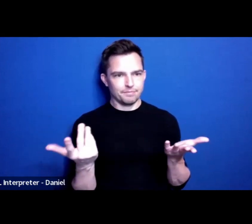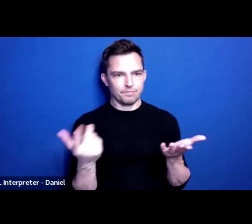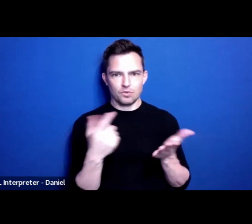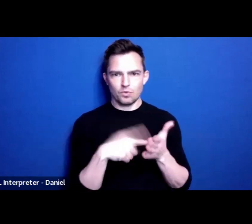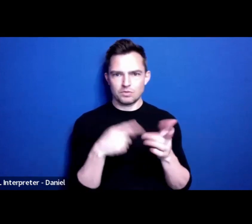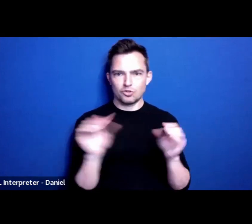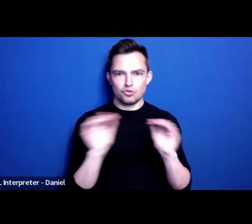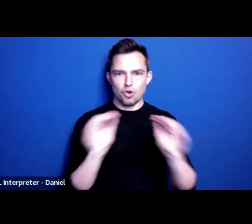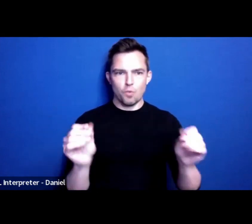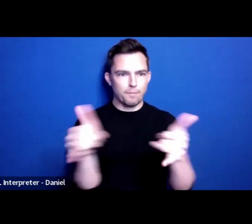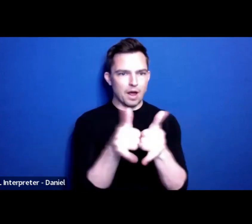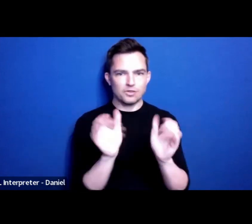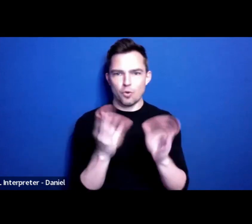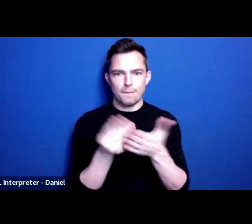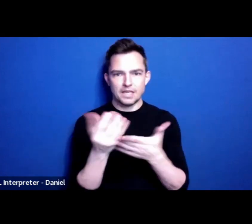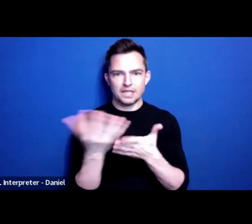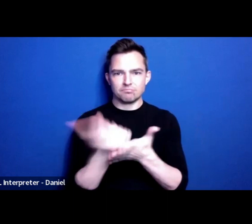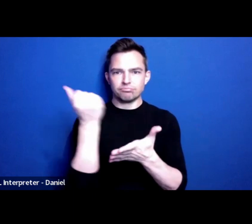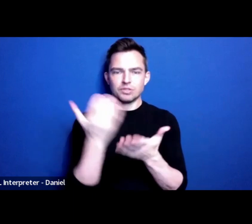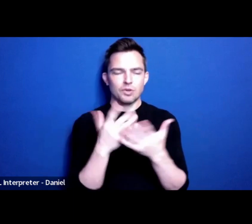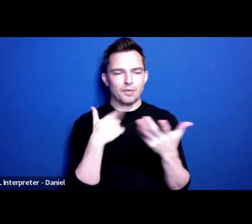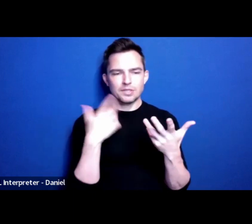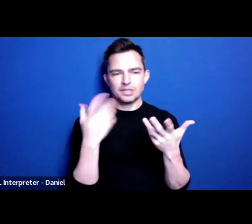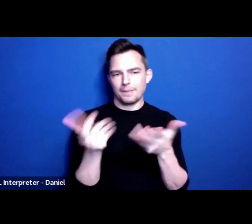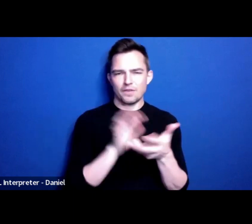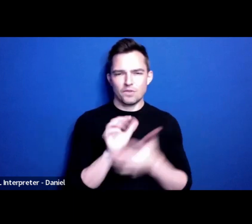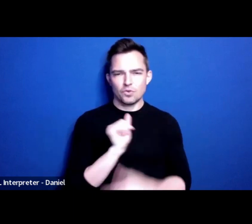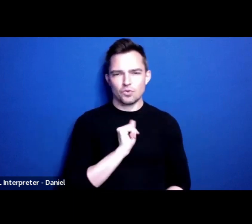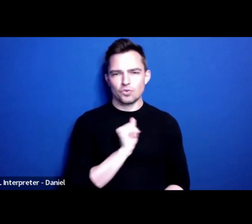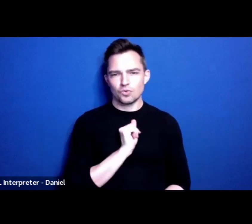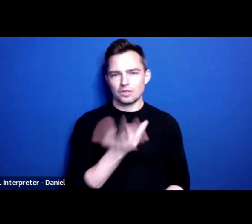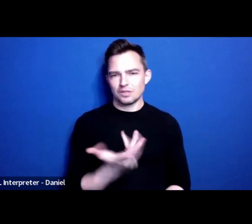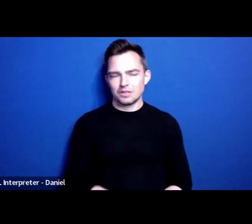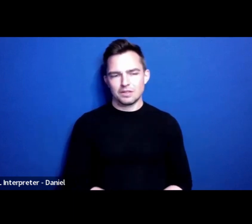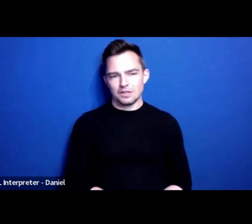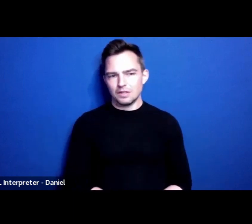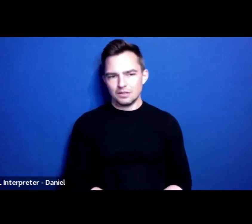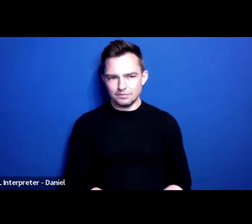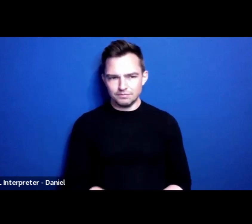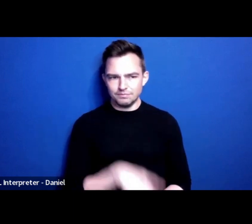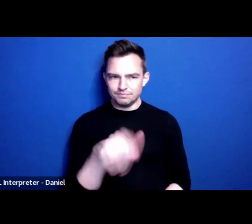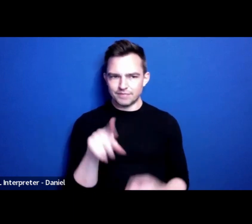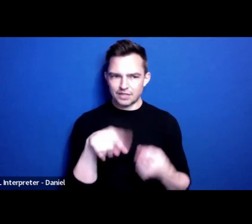there's no money, you know, so I was kind of confused. So that's what I learned that I needed to